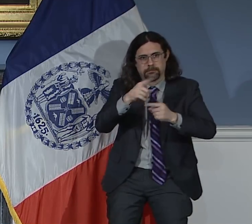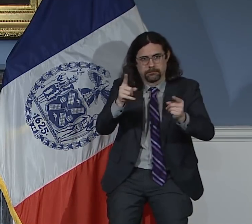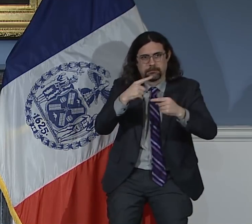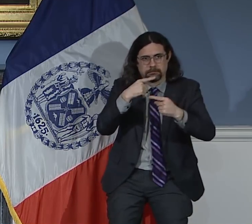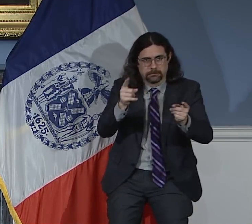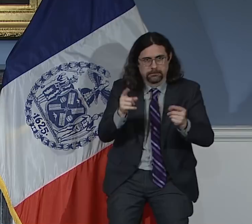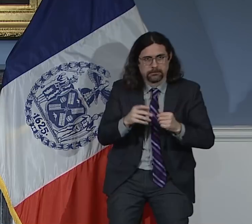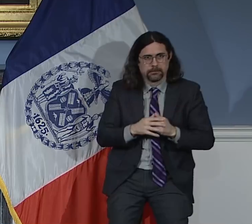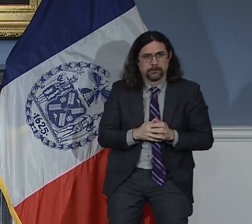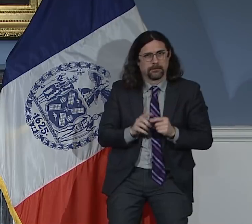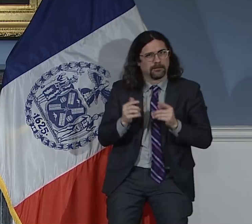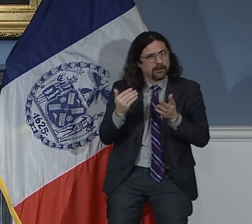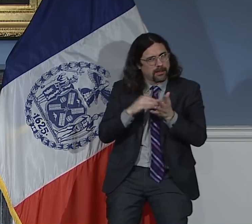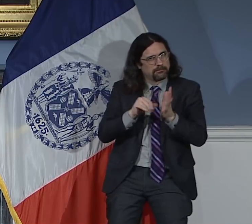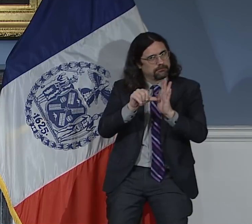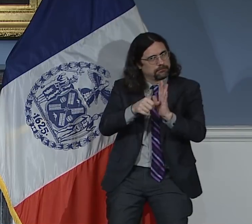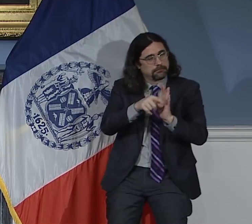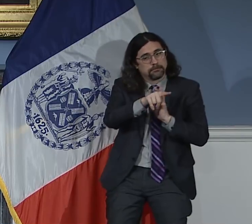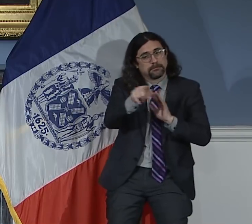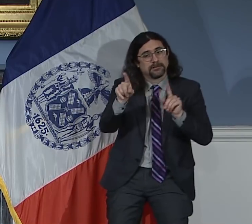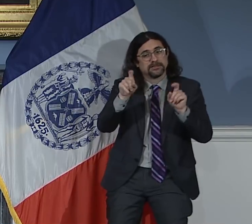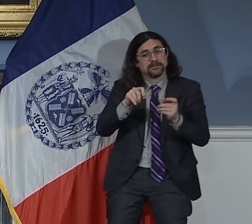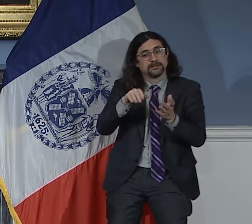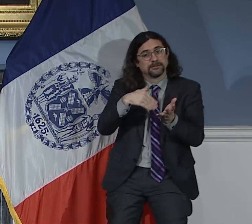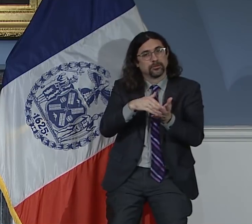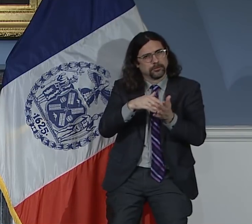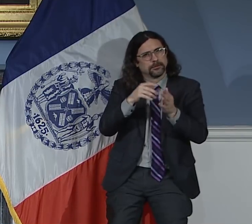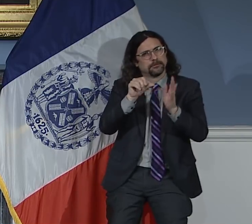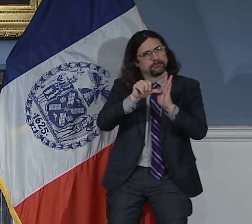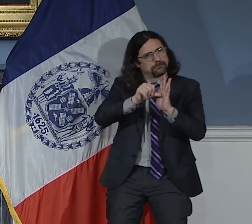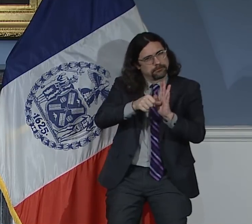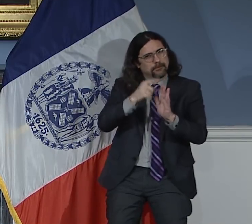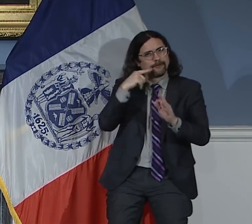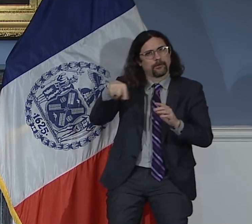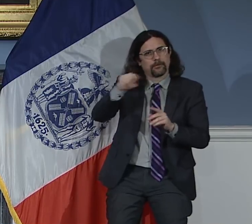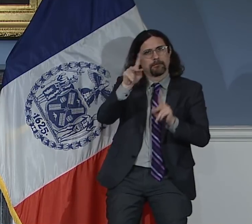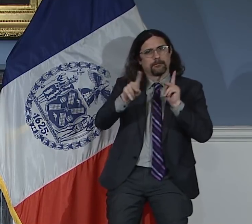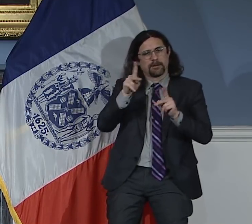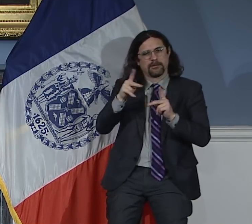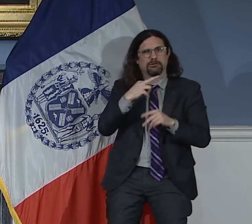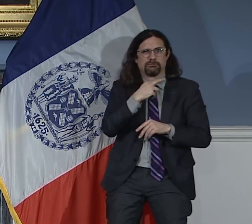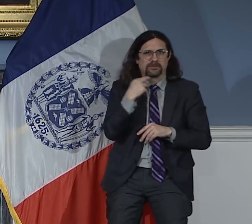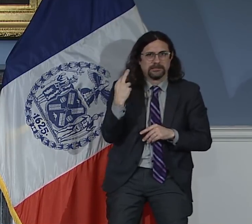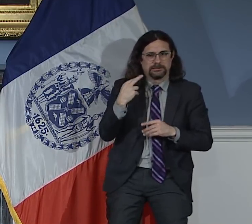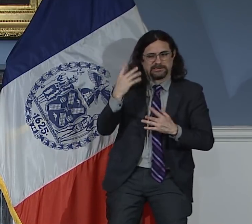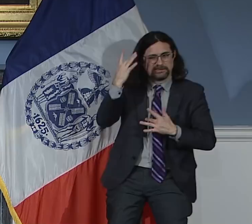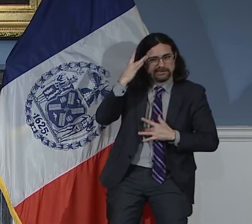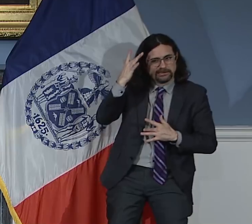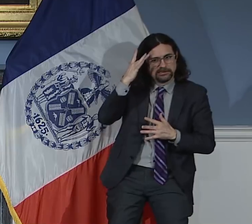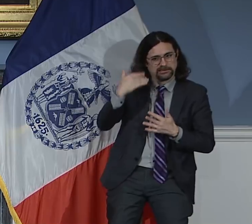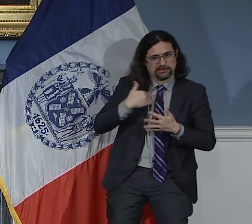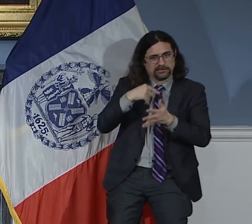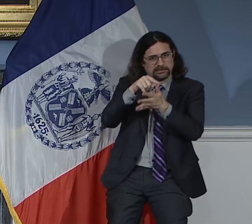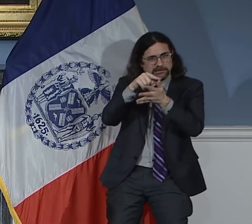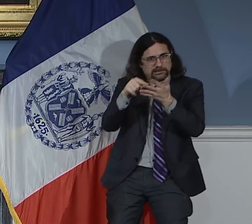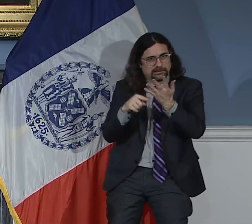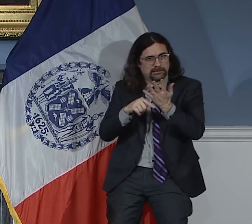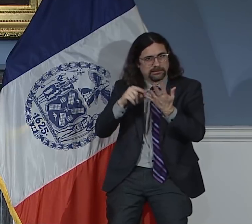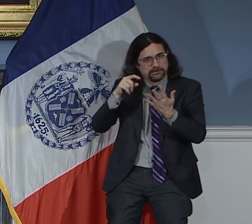THE SICKEST AND MOST VULNERABLE REMEMBERING THAT 80% OF ALL